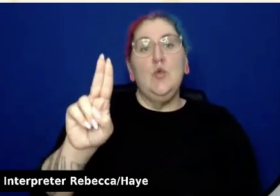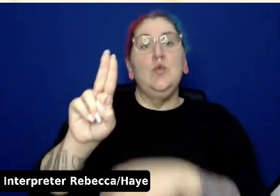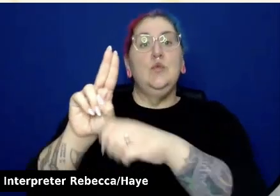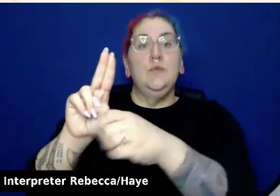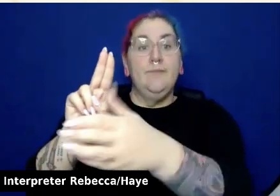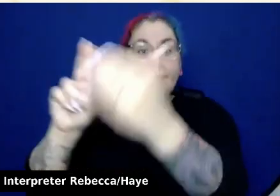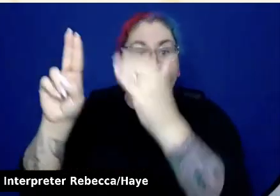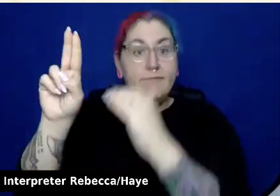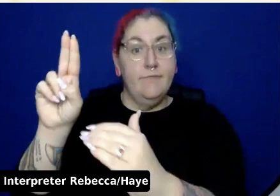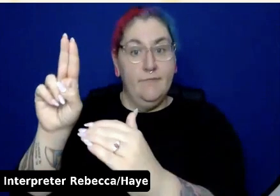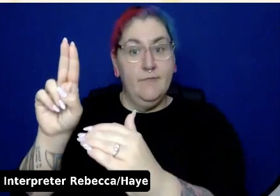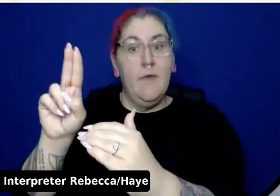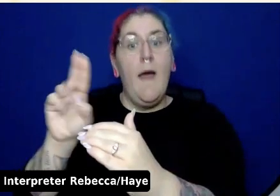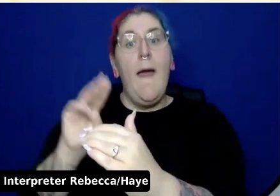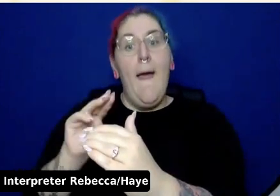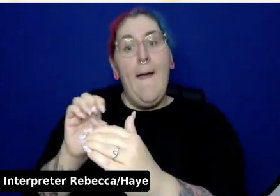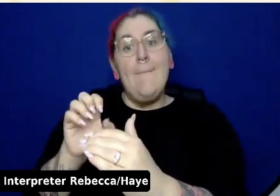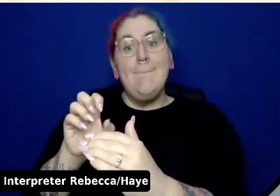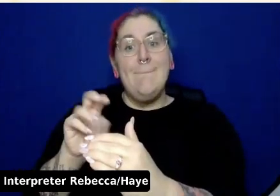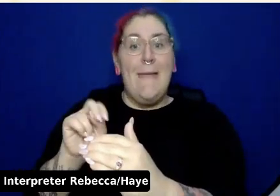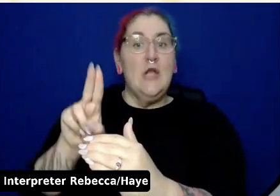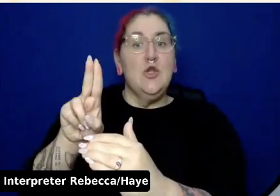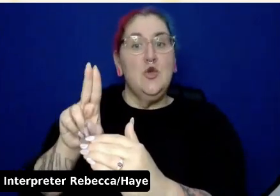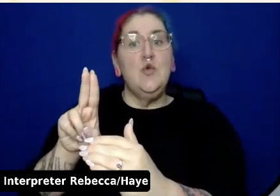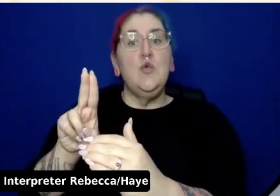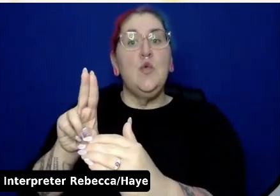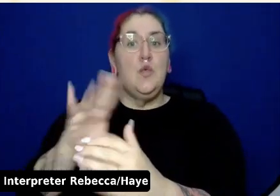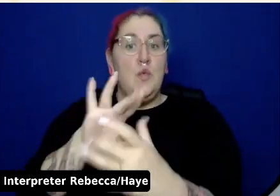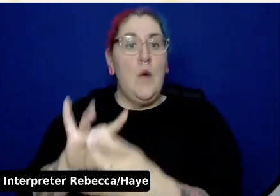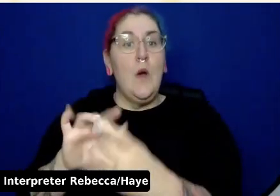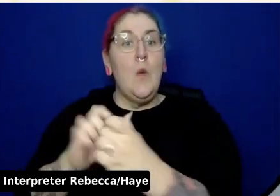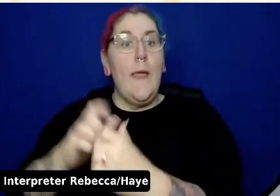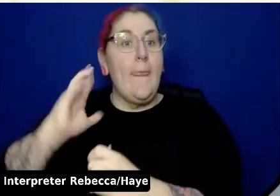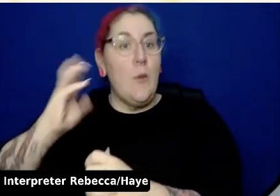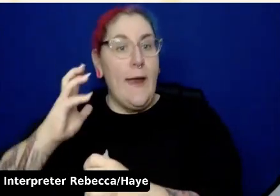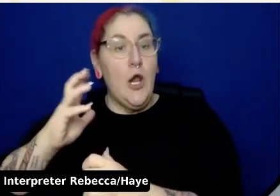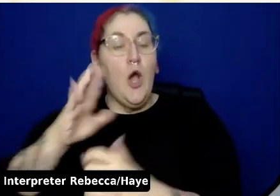It's still possible that screen reader and browser combination convey the information.